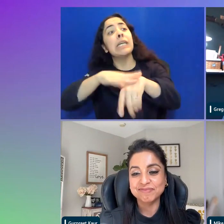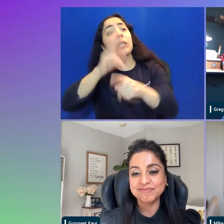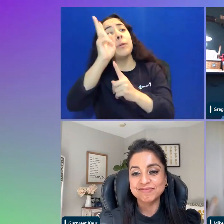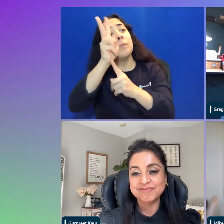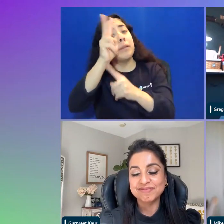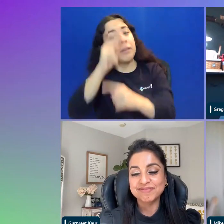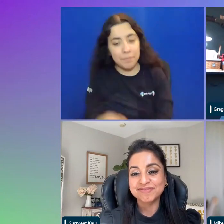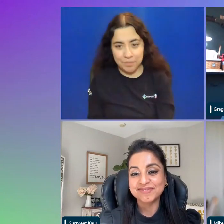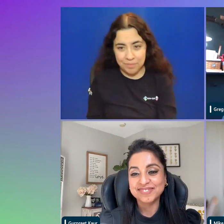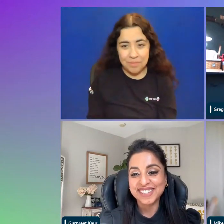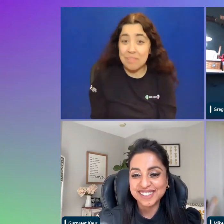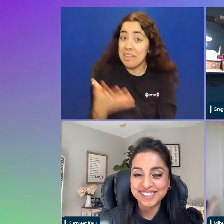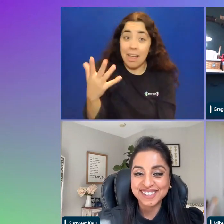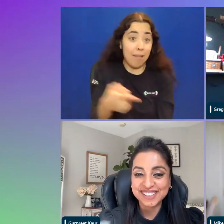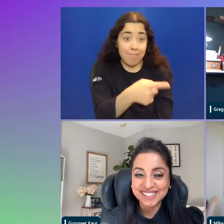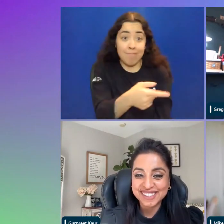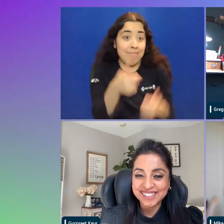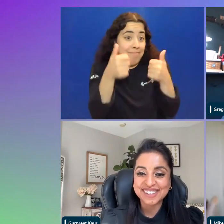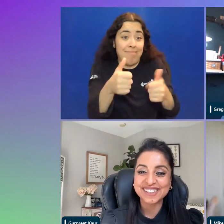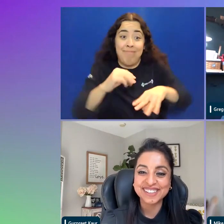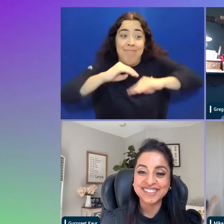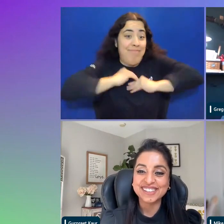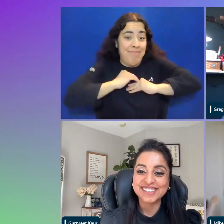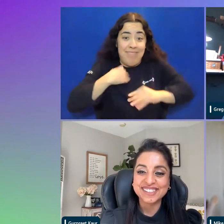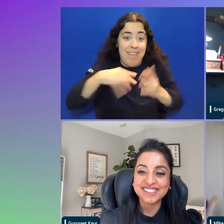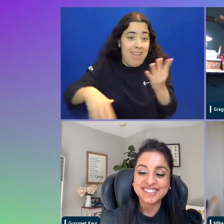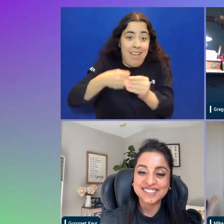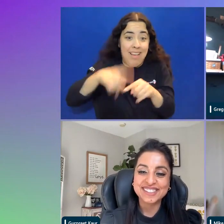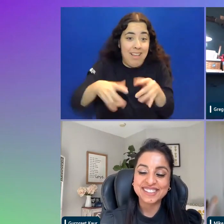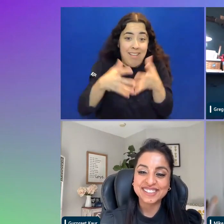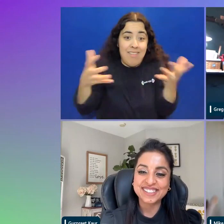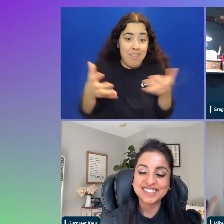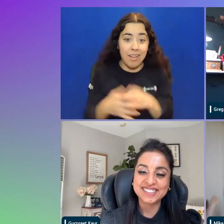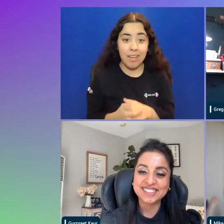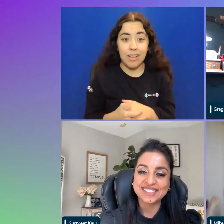There's not much to add to that. That's exactly right. I have seen it be successful where it's centralized. I've seen it